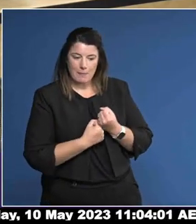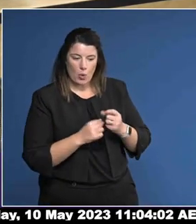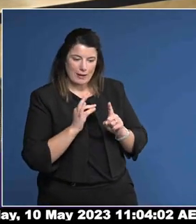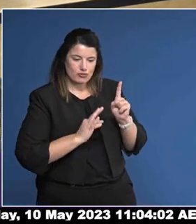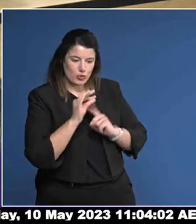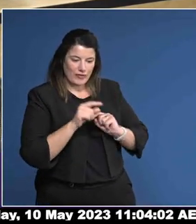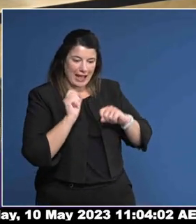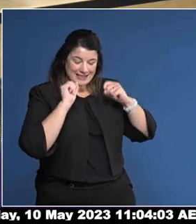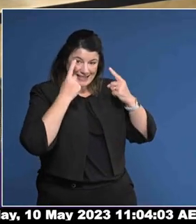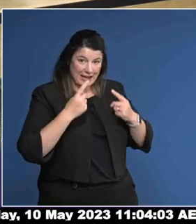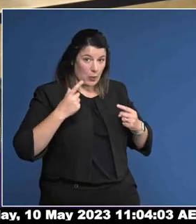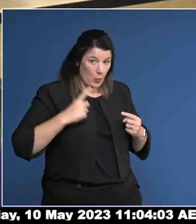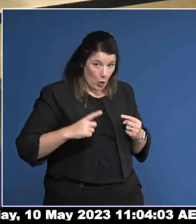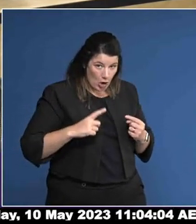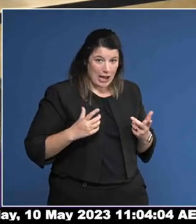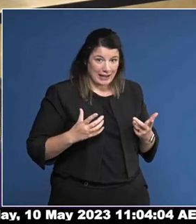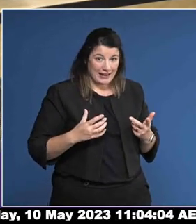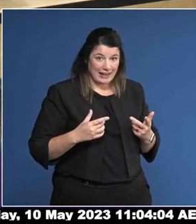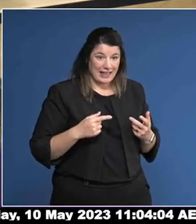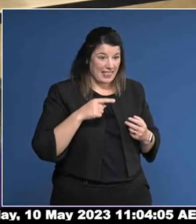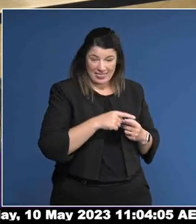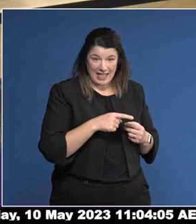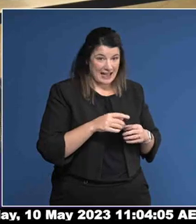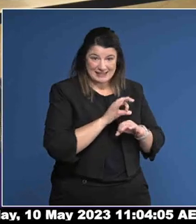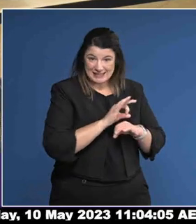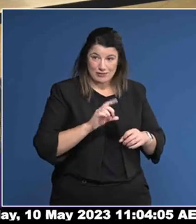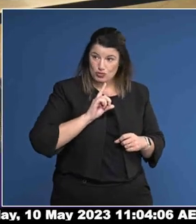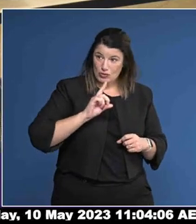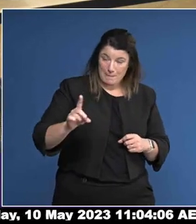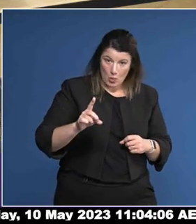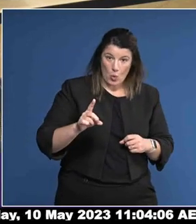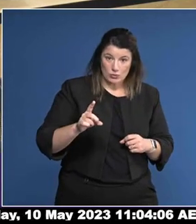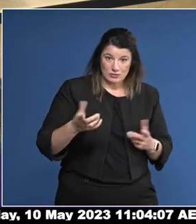is because they simply were not performing it in a manner expected of them; correct?